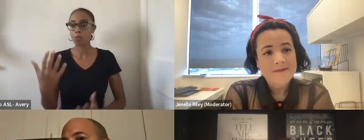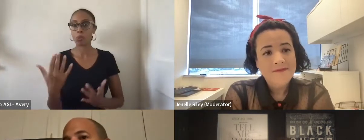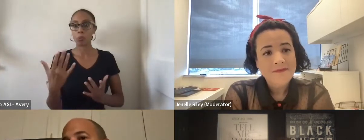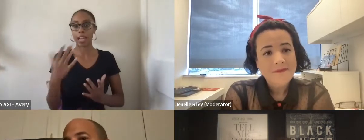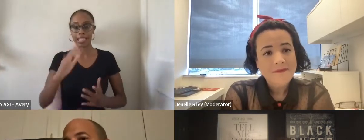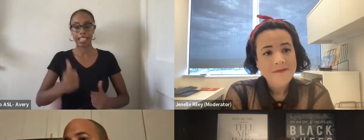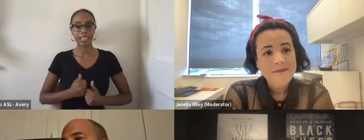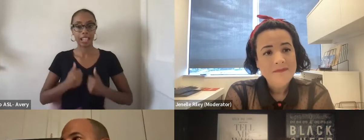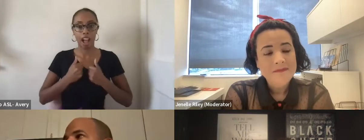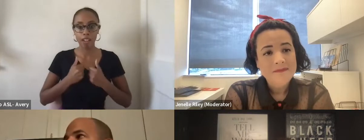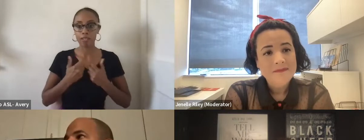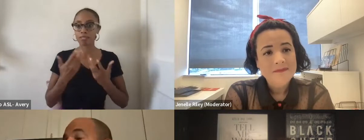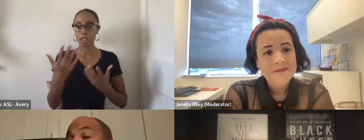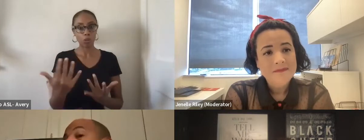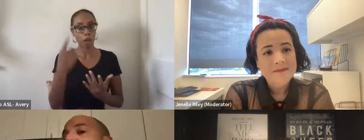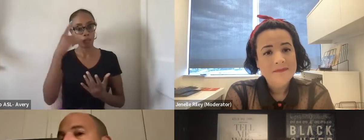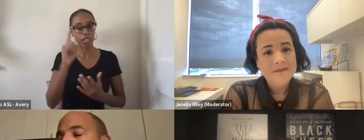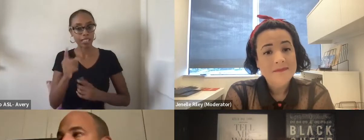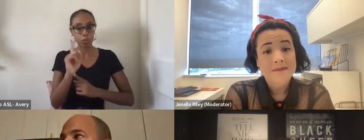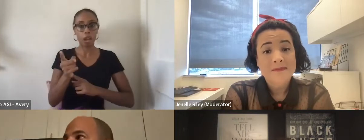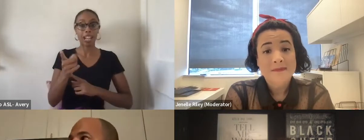To fulfill his destiny.